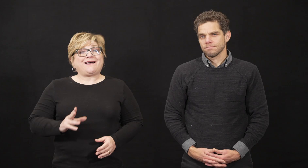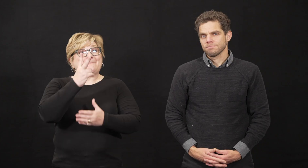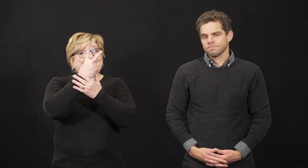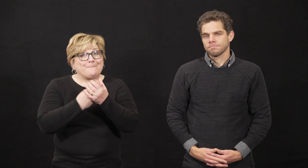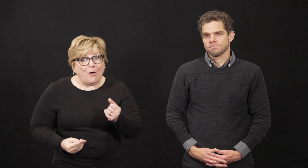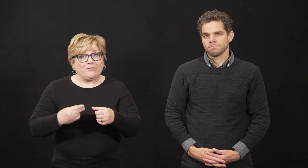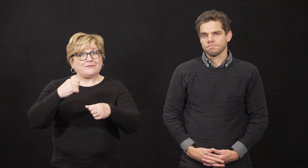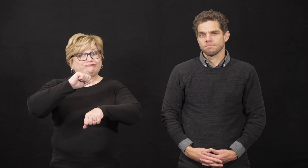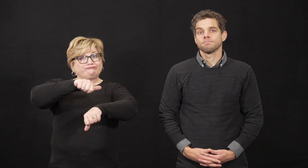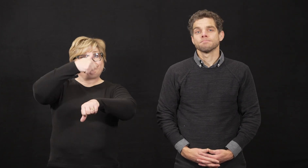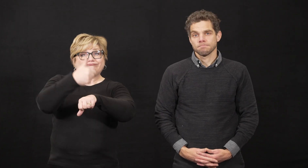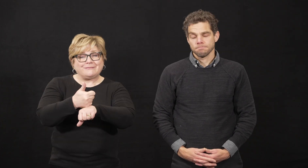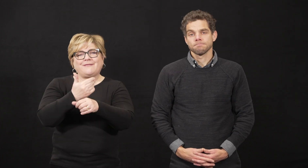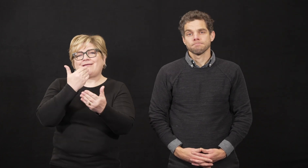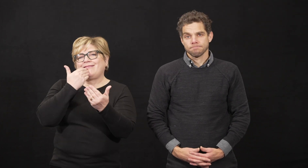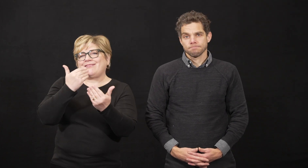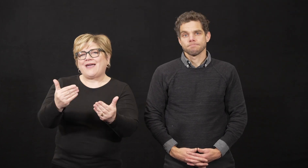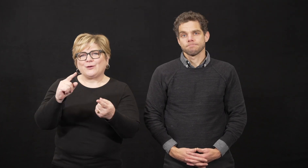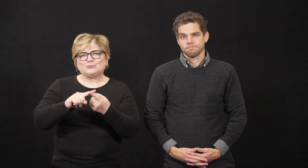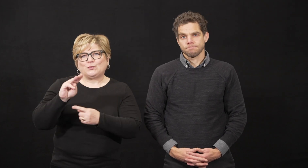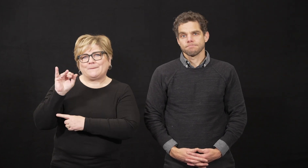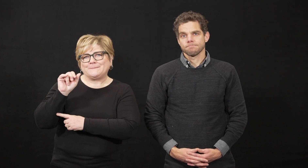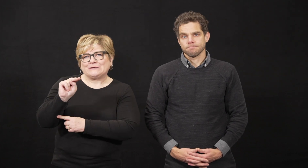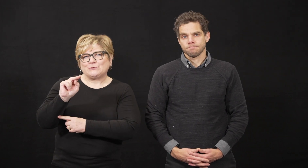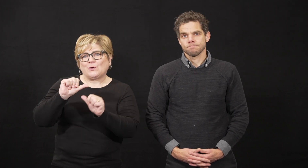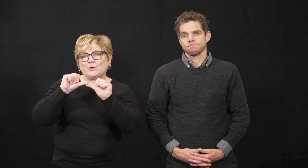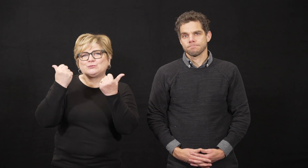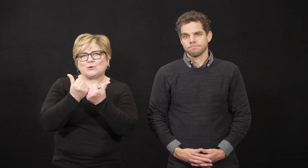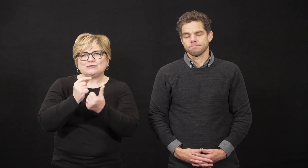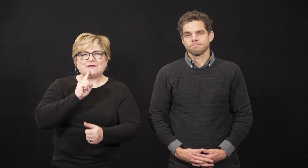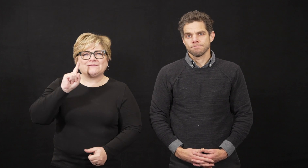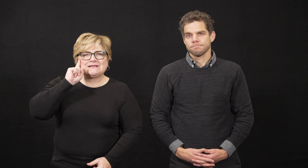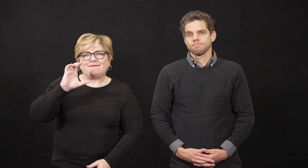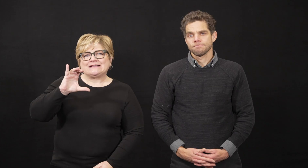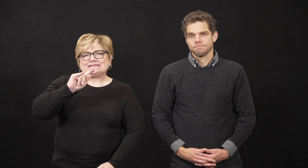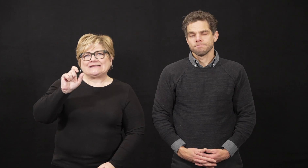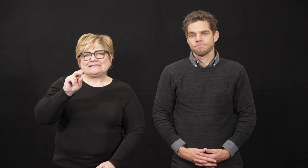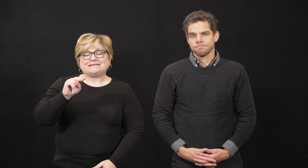and both were created thanks to the Minnesota Association of Deaf Citizens